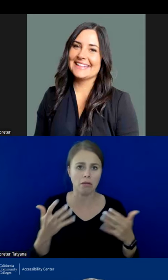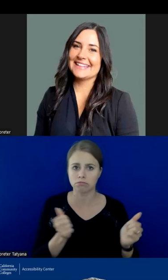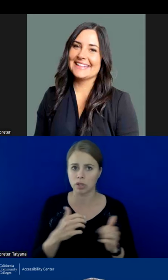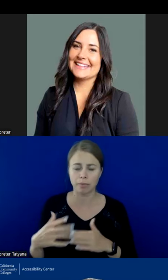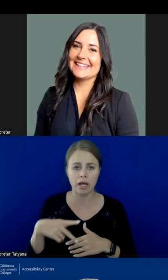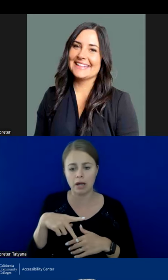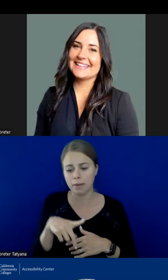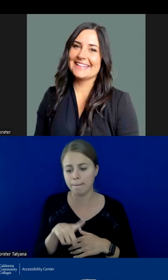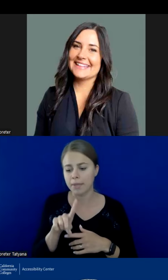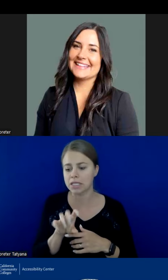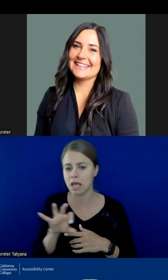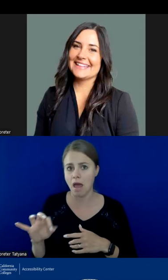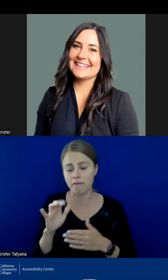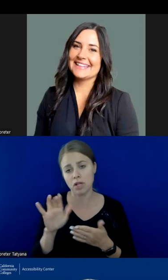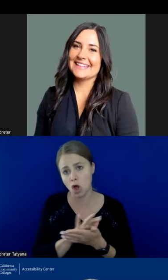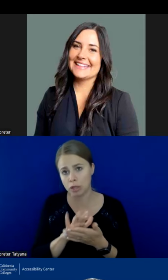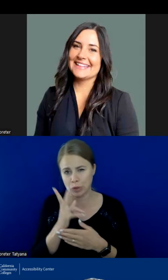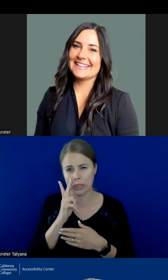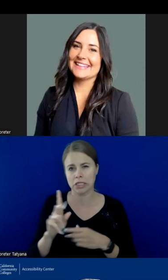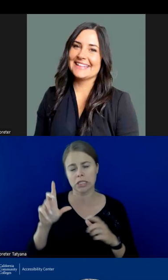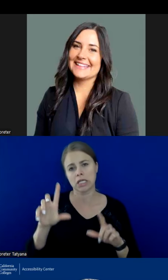You can see screenshot of this one page document